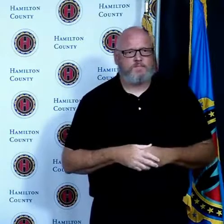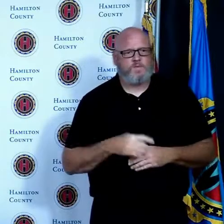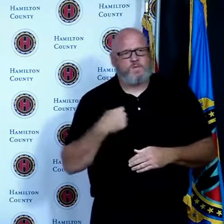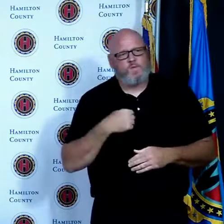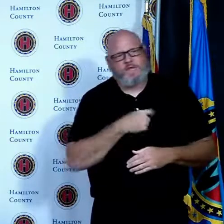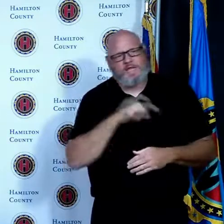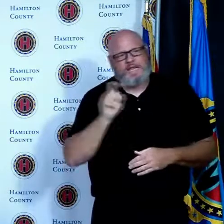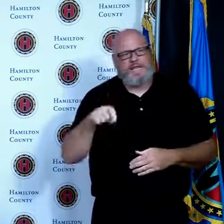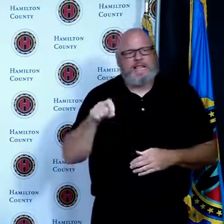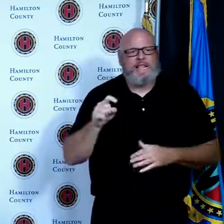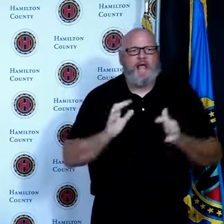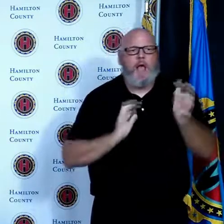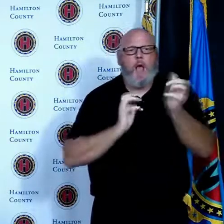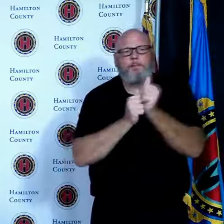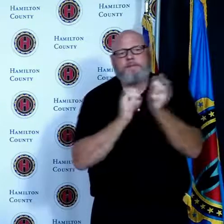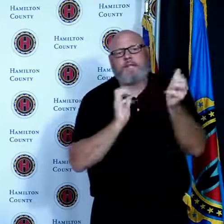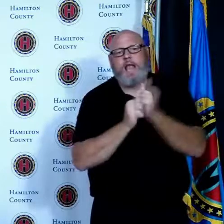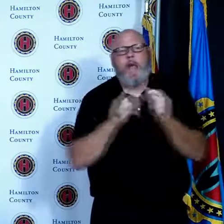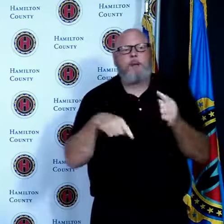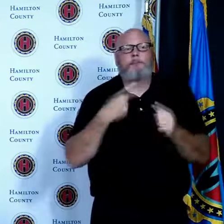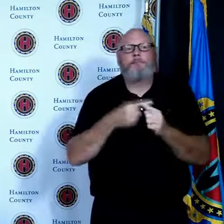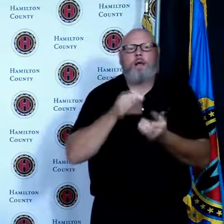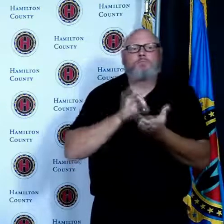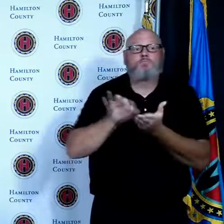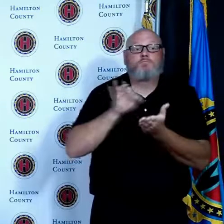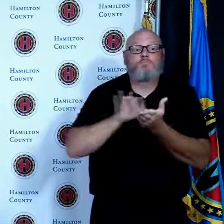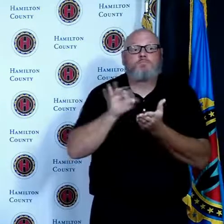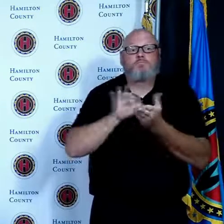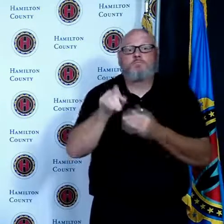and and then we're going to have another announcement for an important initiative